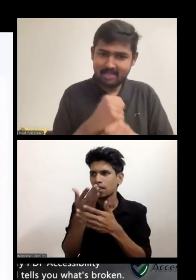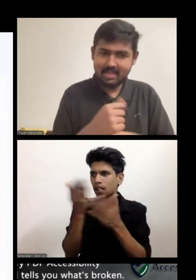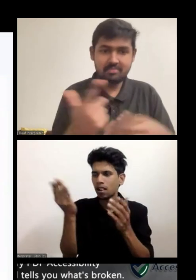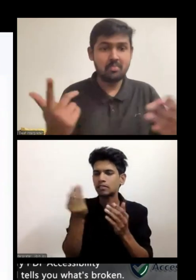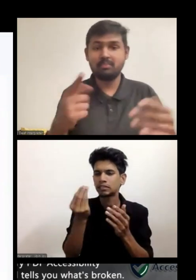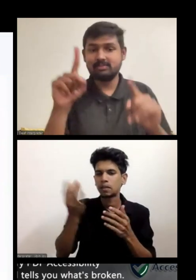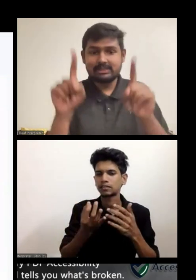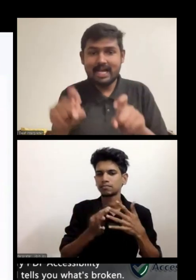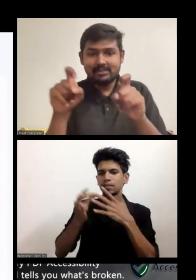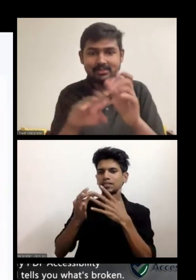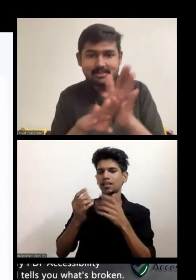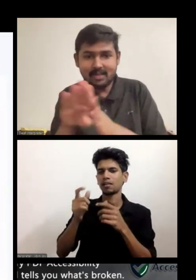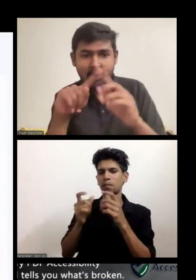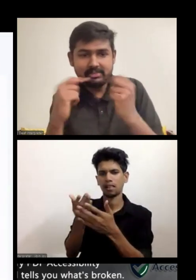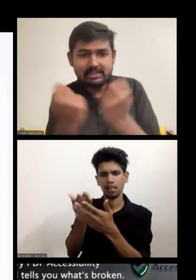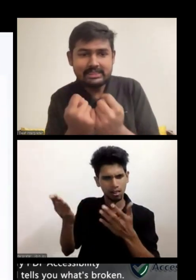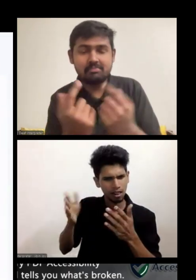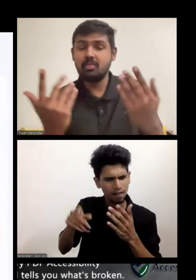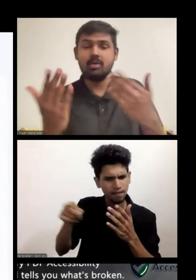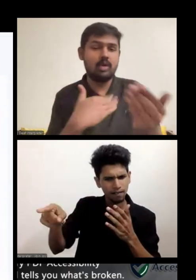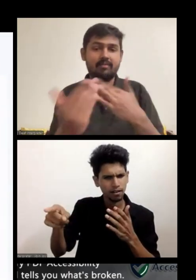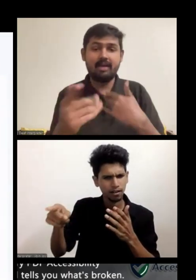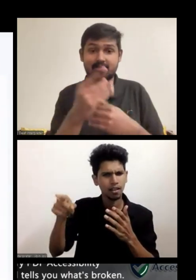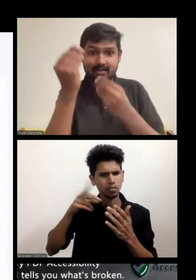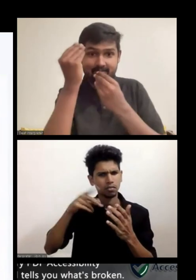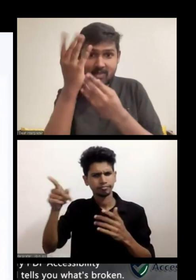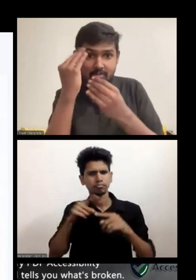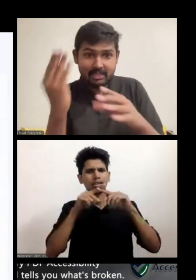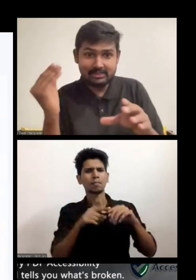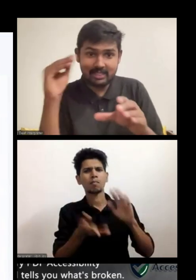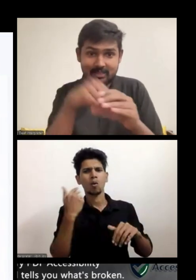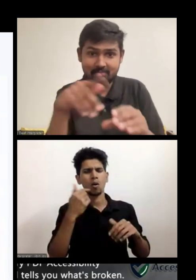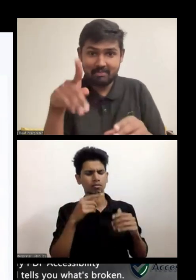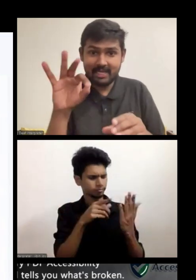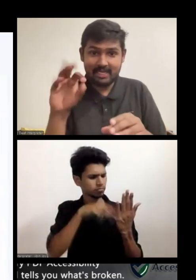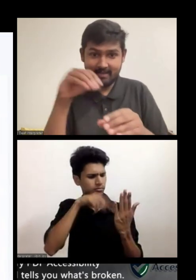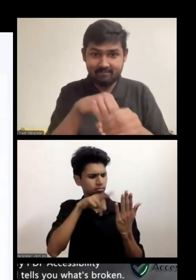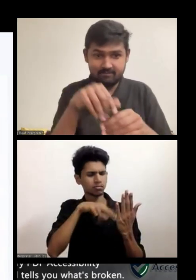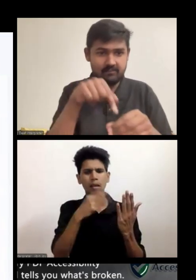dependent on the screen readers and that ultimately will increase your revenues. So it fits for all.